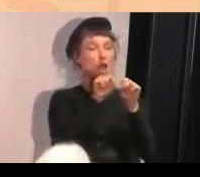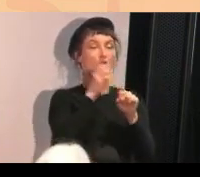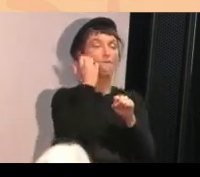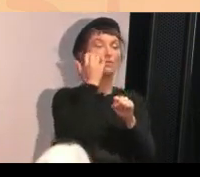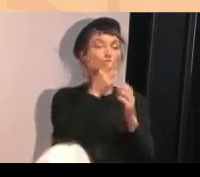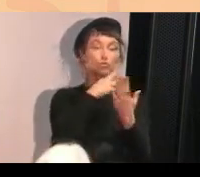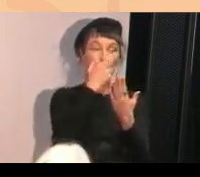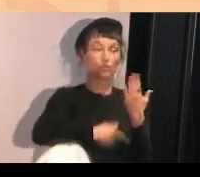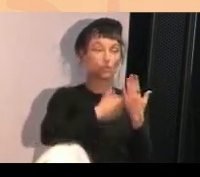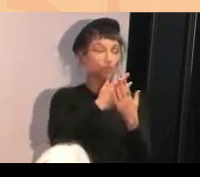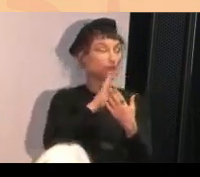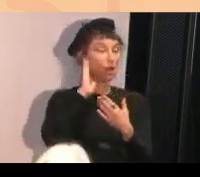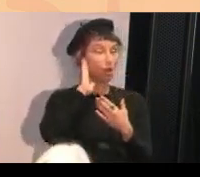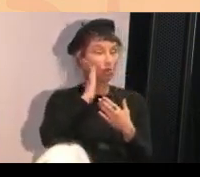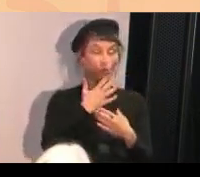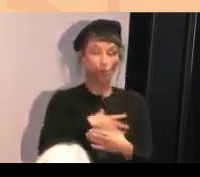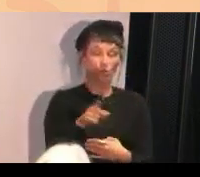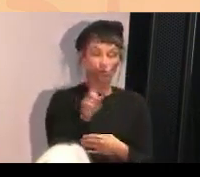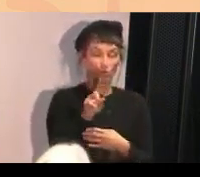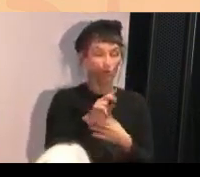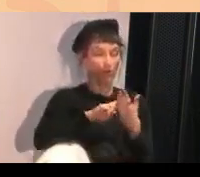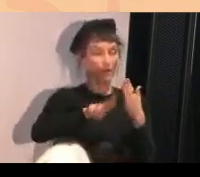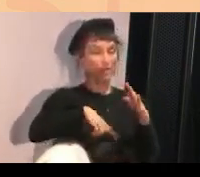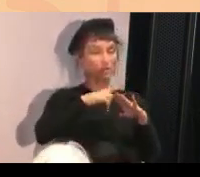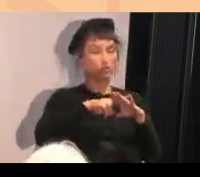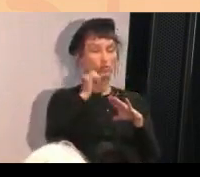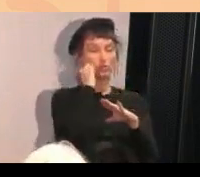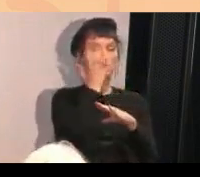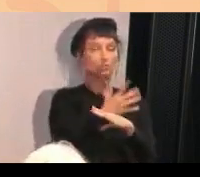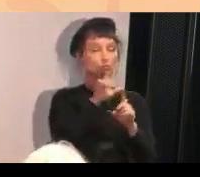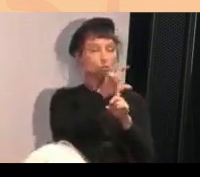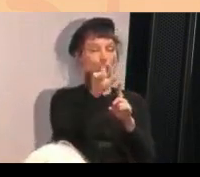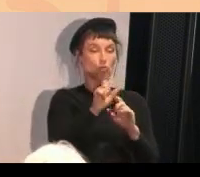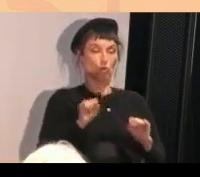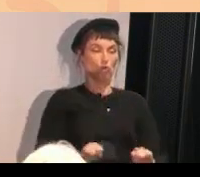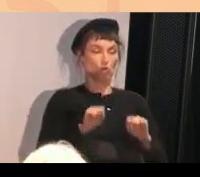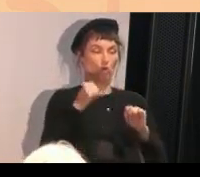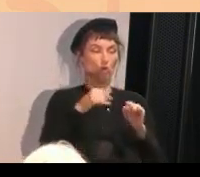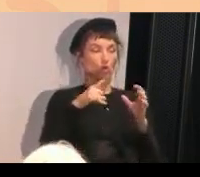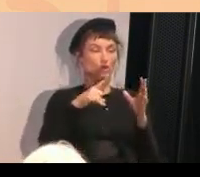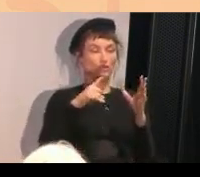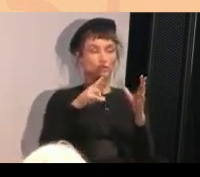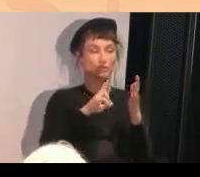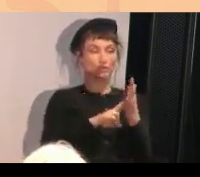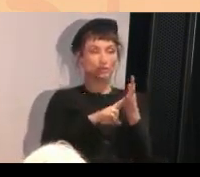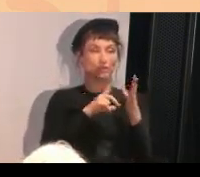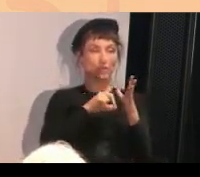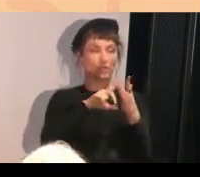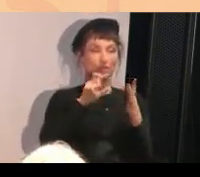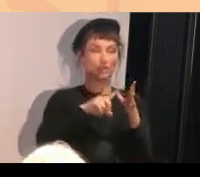heard the call for a national indigenous cultural Authority or NICA to protect icip